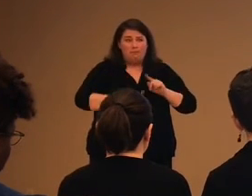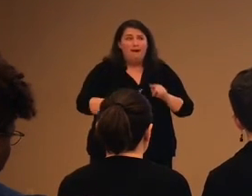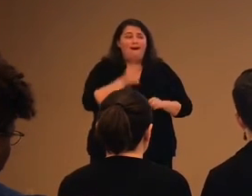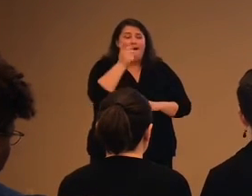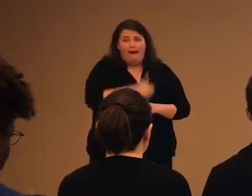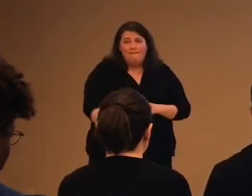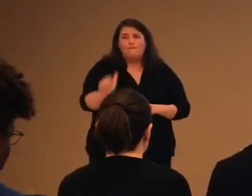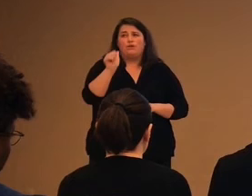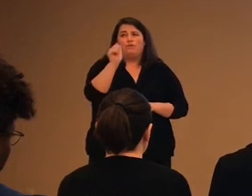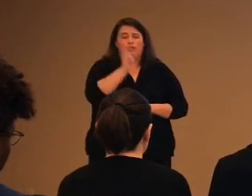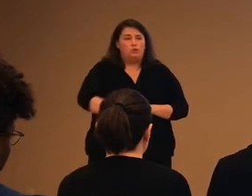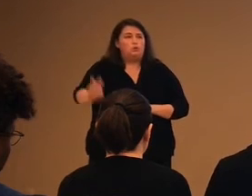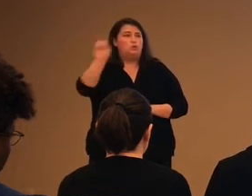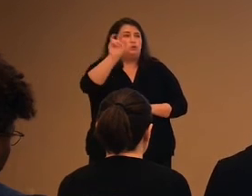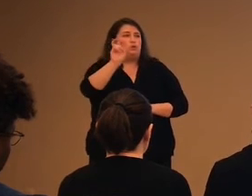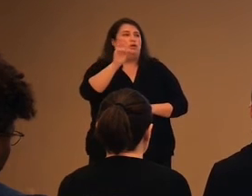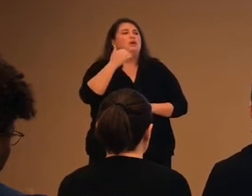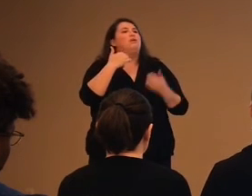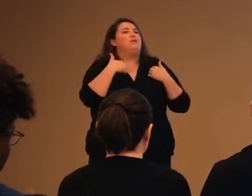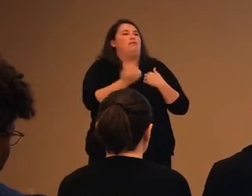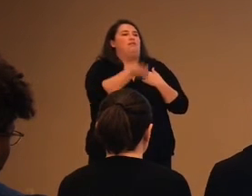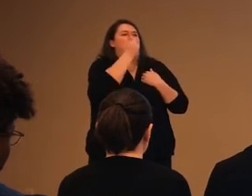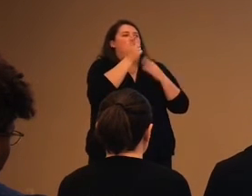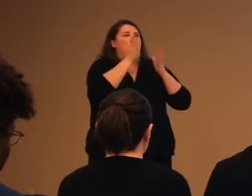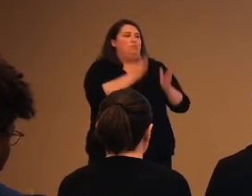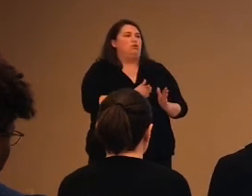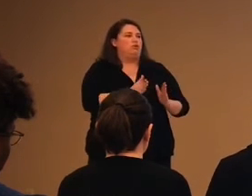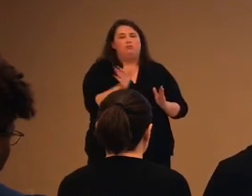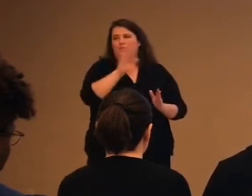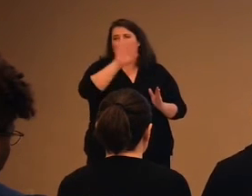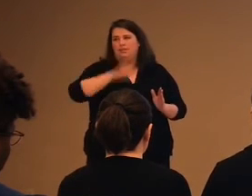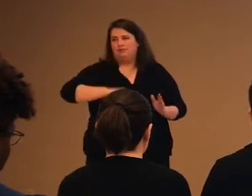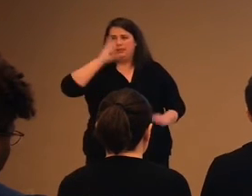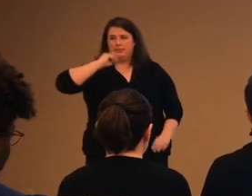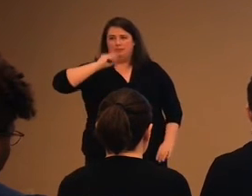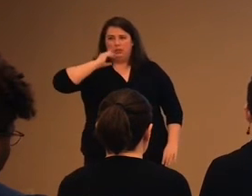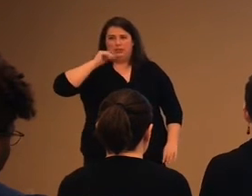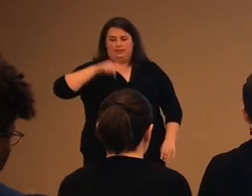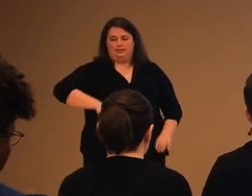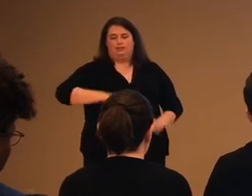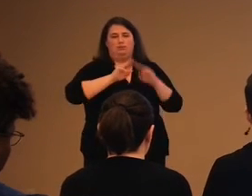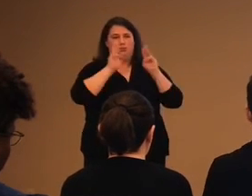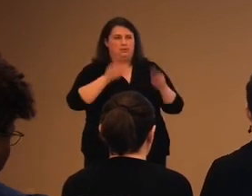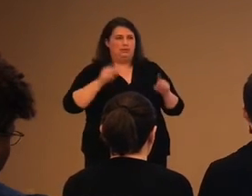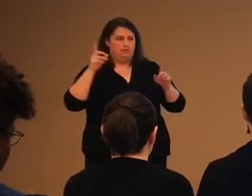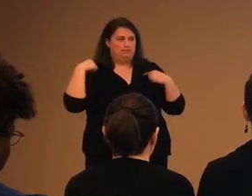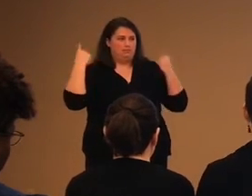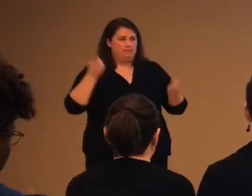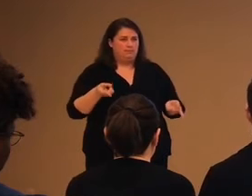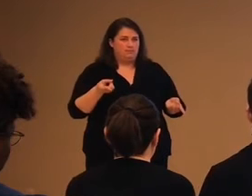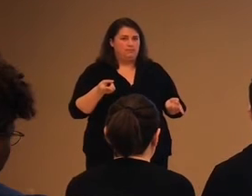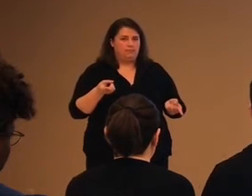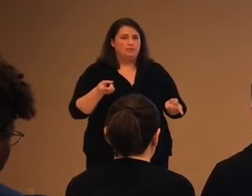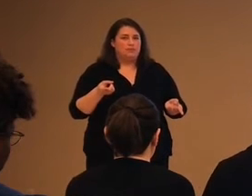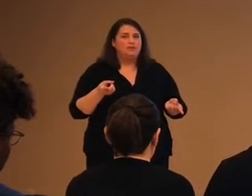I've led we have one person at least that's never been to this museum and If that's true for anybody